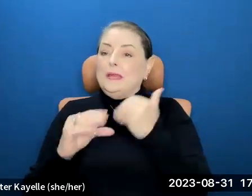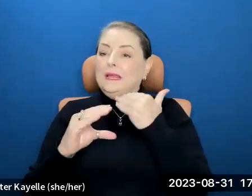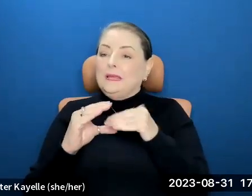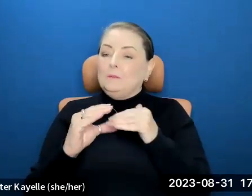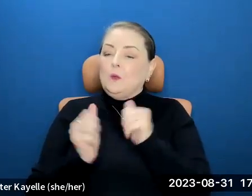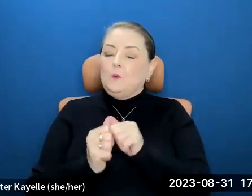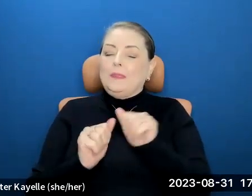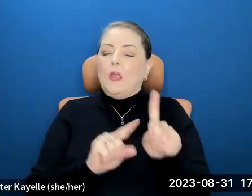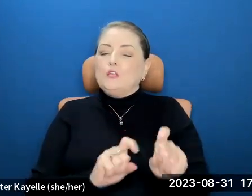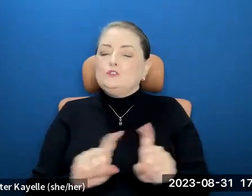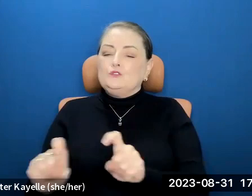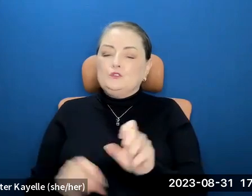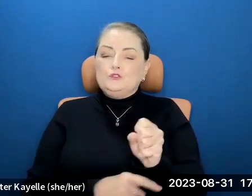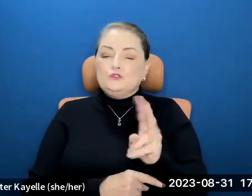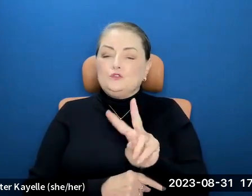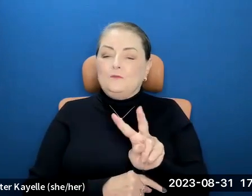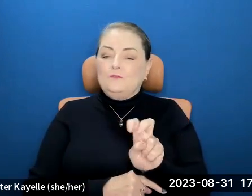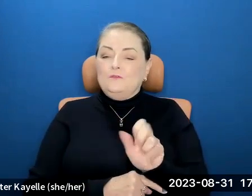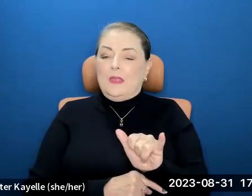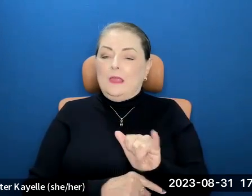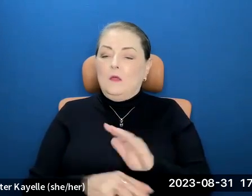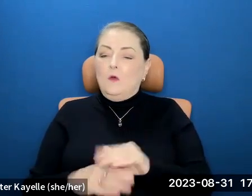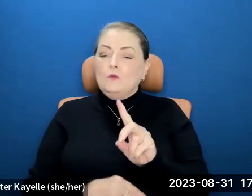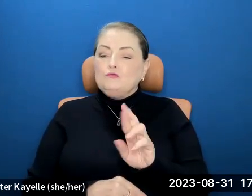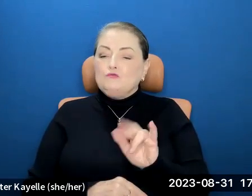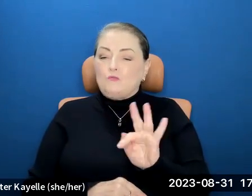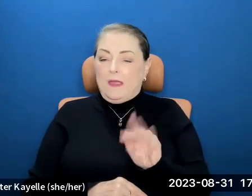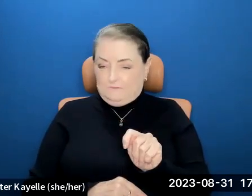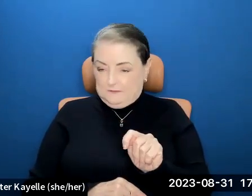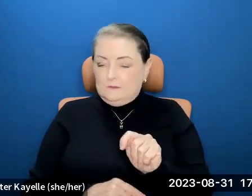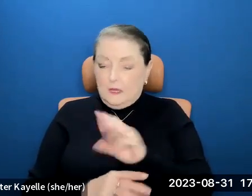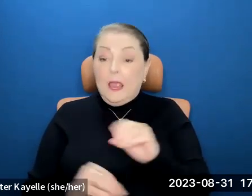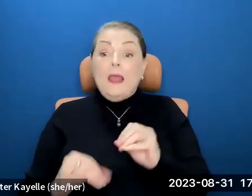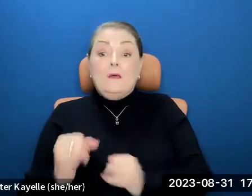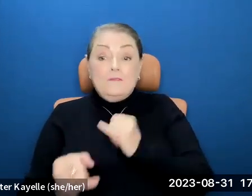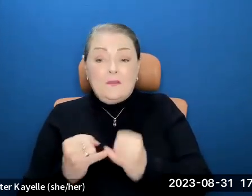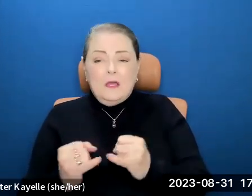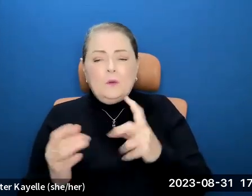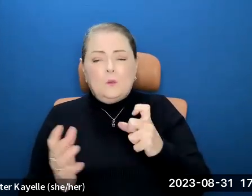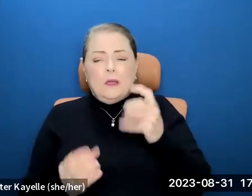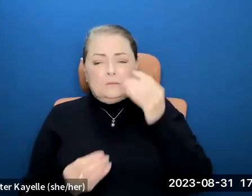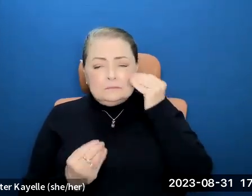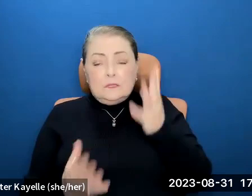on the draft recommendations and finally we do want to note our draft recommendations relating